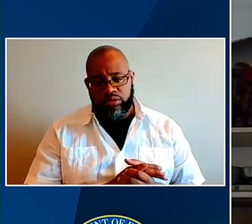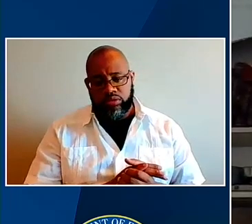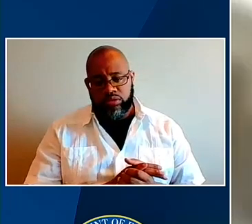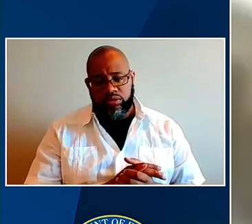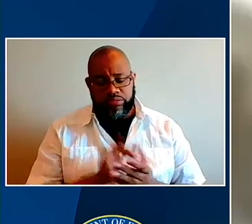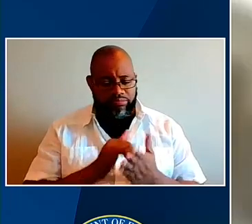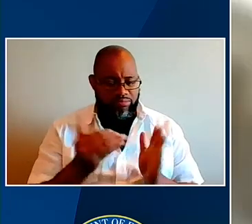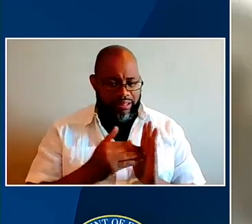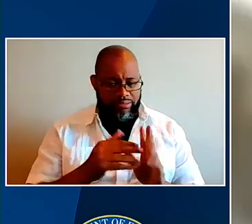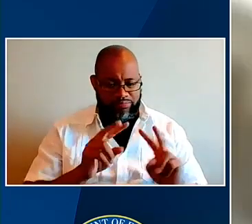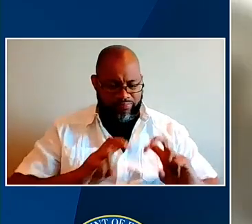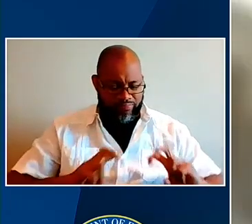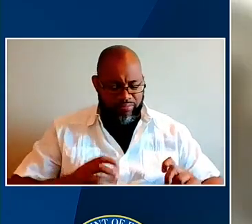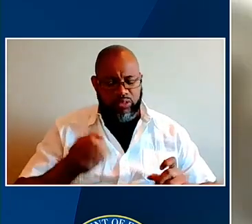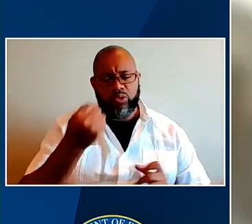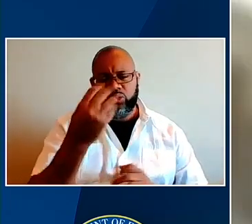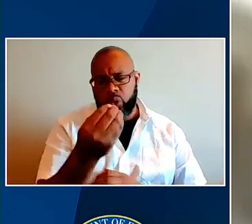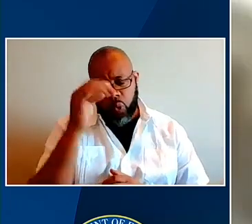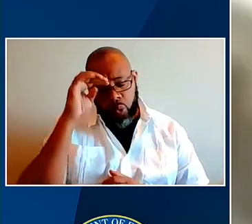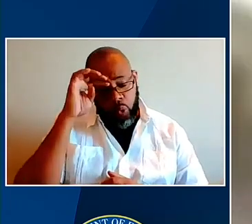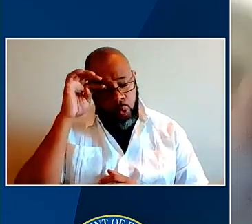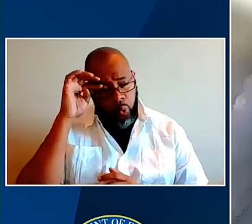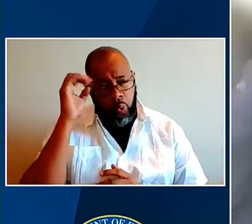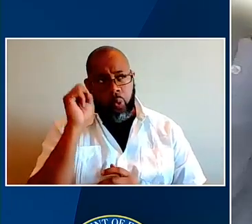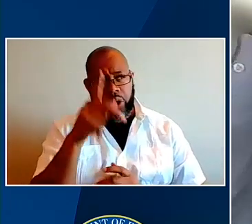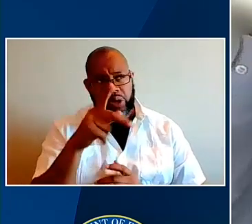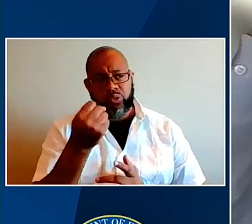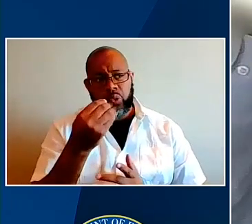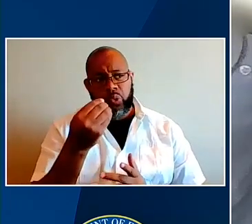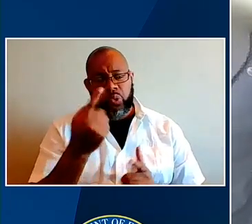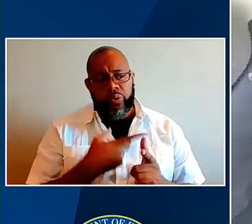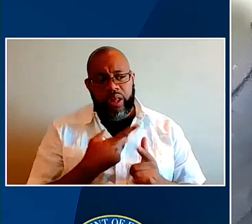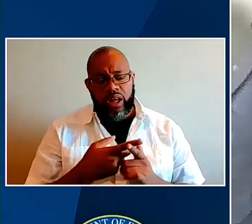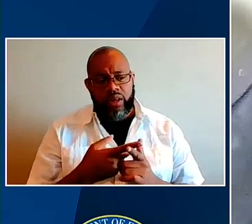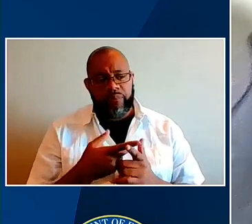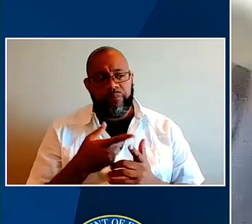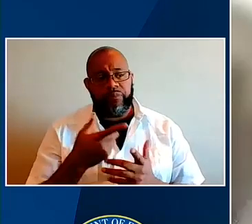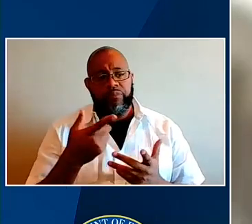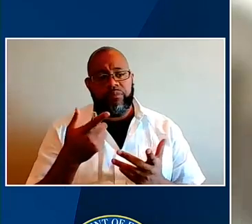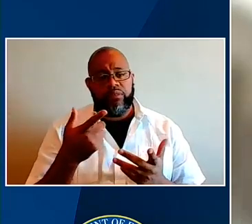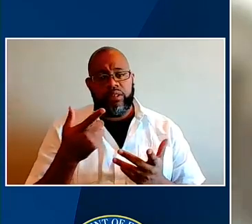Okay, so then any schools that have been